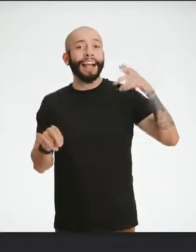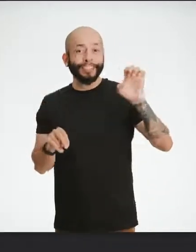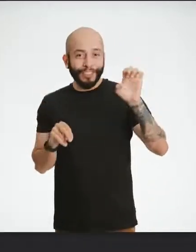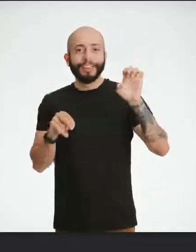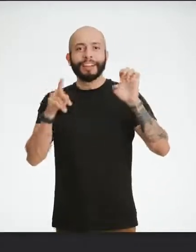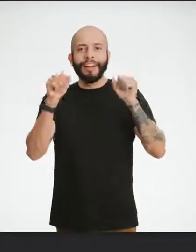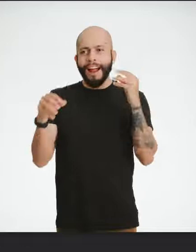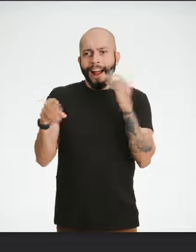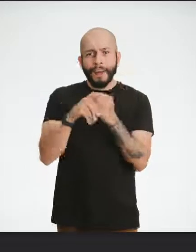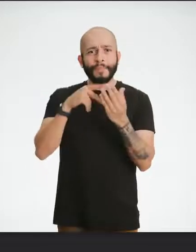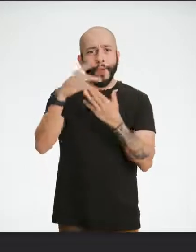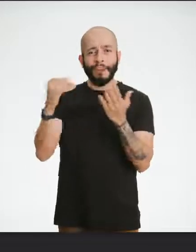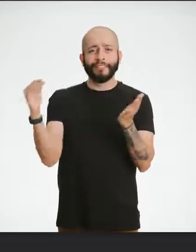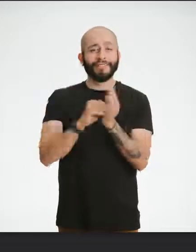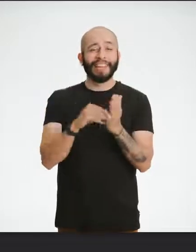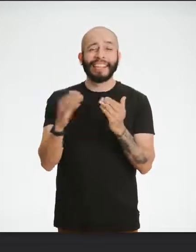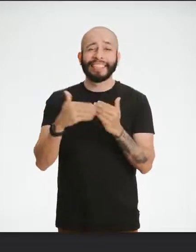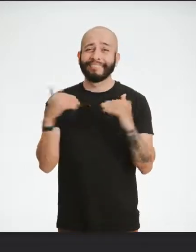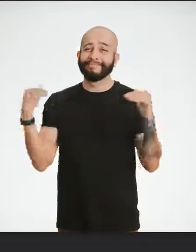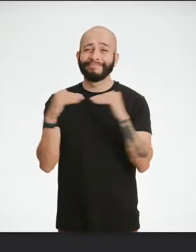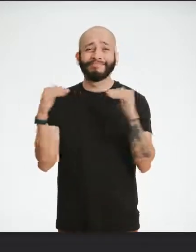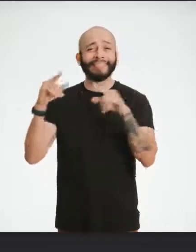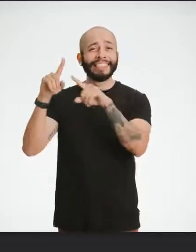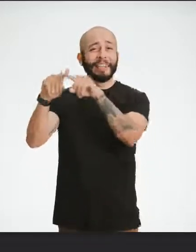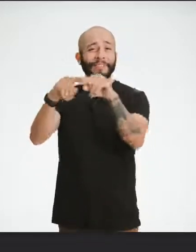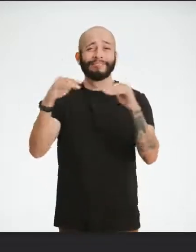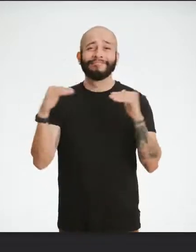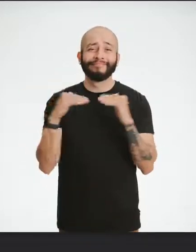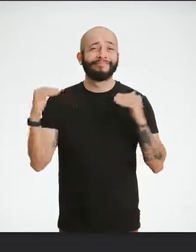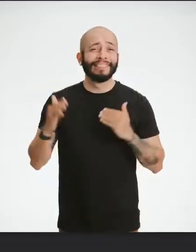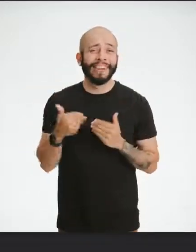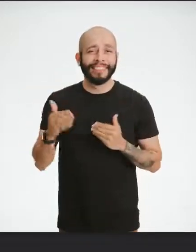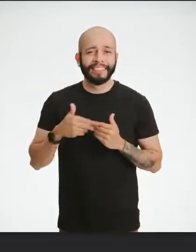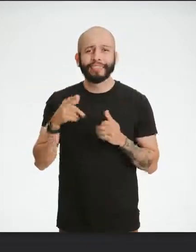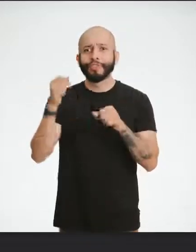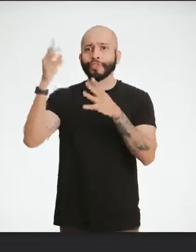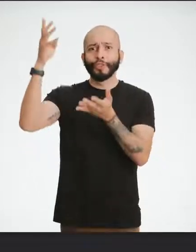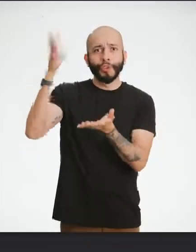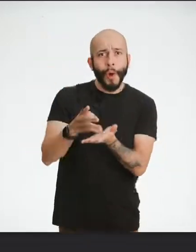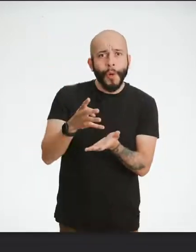Plugins are Swift packages you can add to your project as easily as any other dependency.